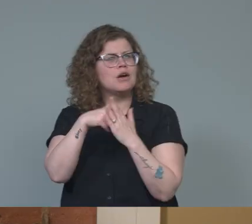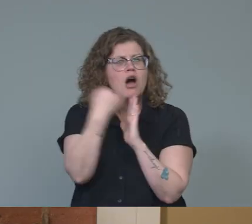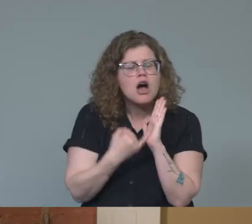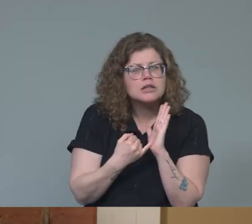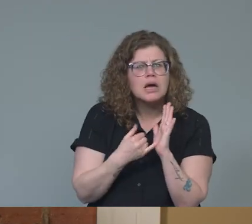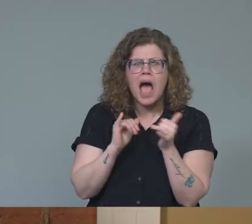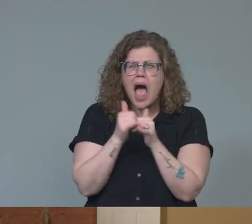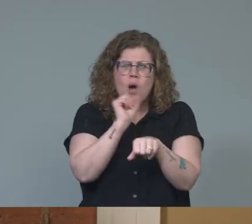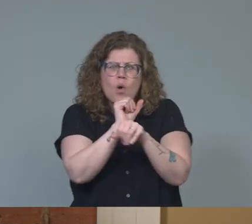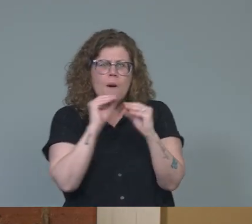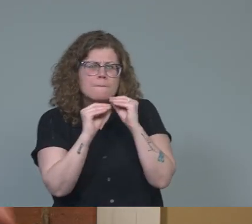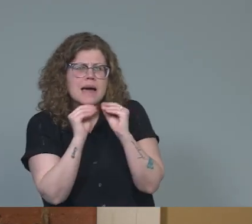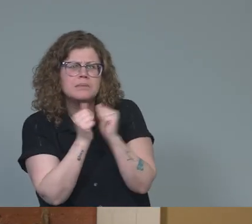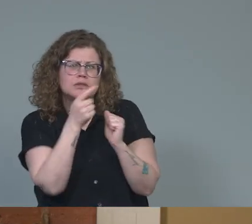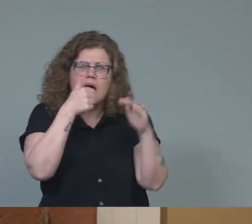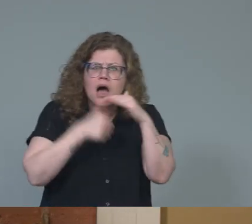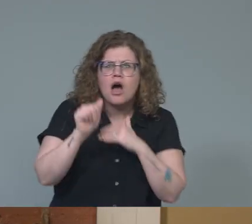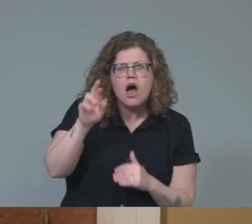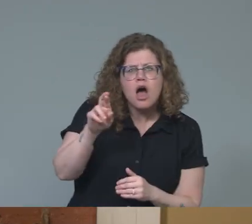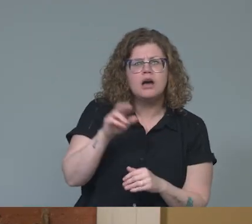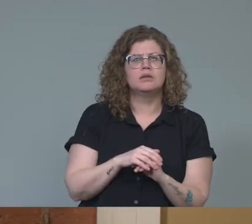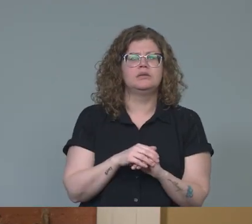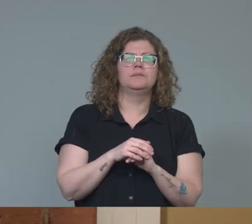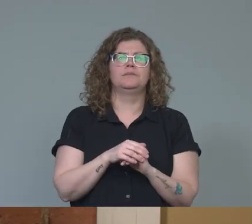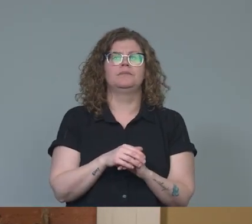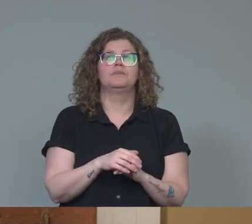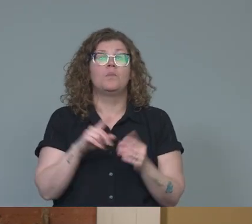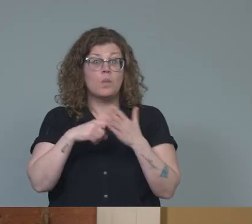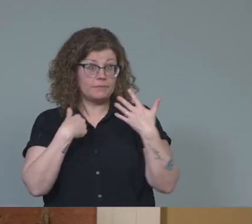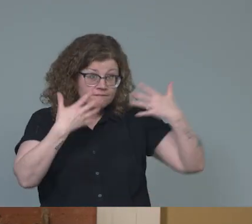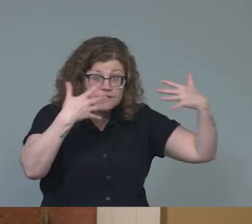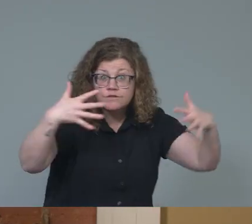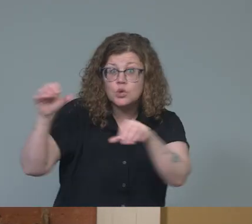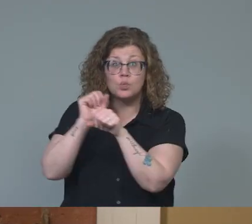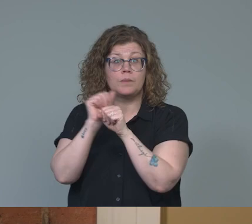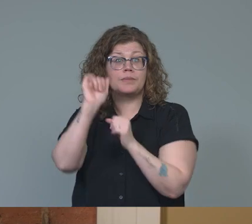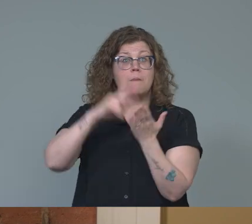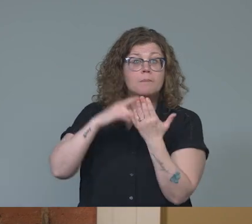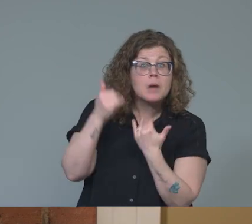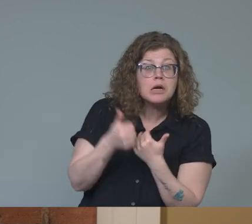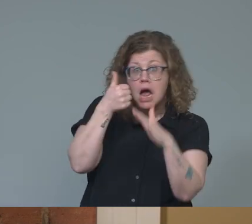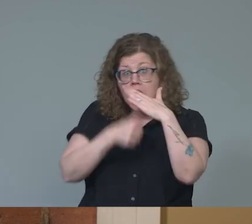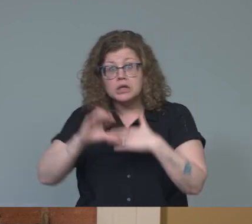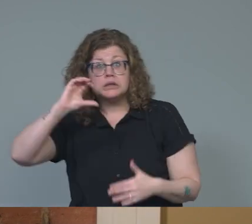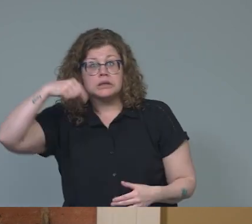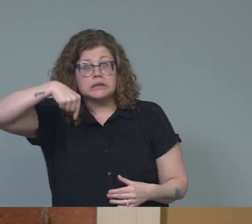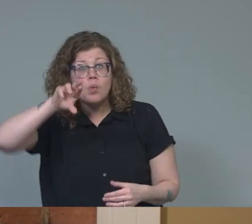how that's going to live into the future. Digital media is transforming daily. All of the technology changes